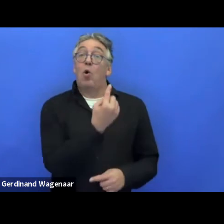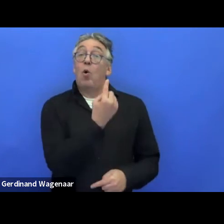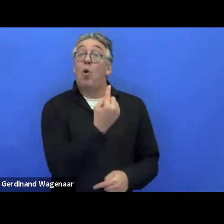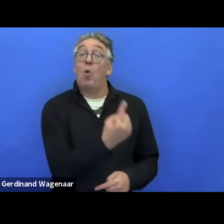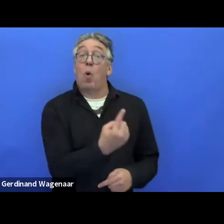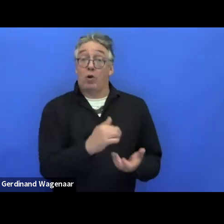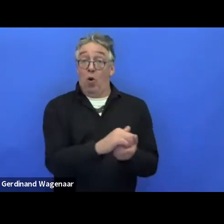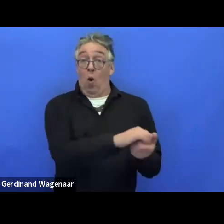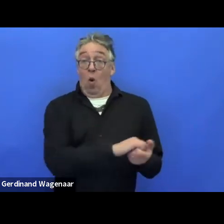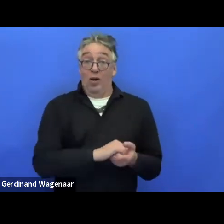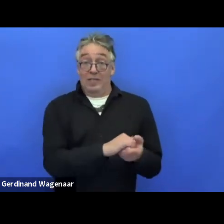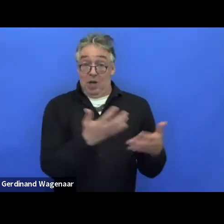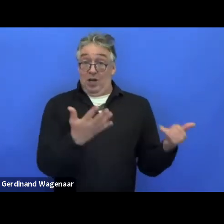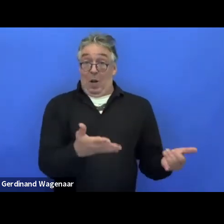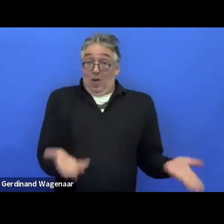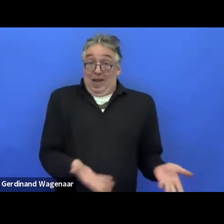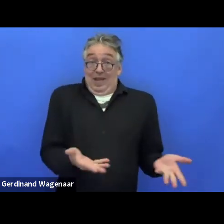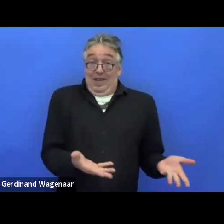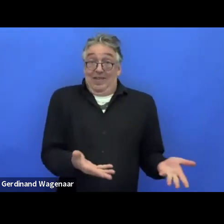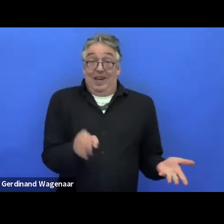so we look forward to hearing their feedback later.